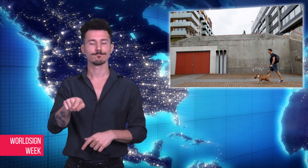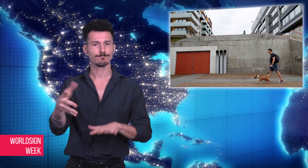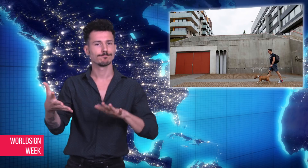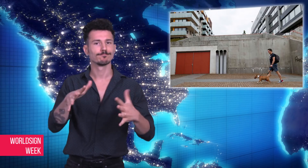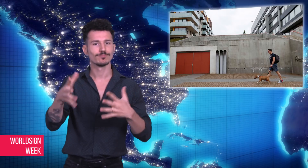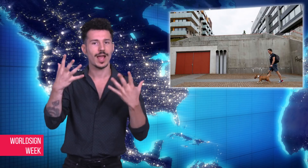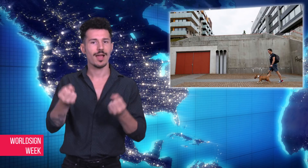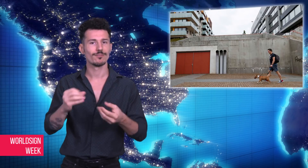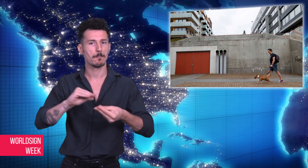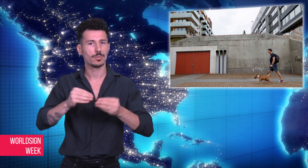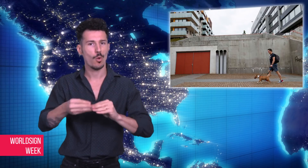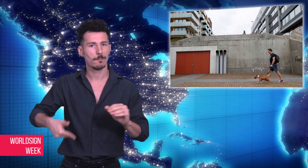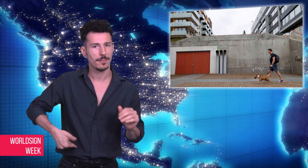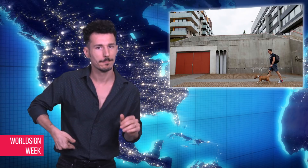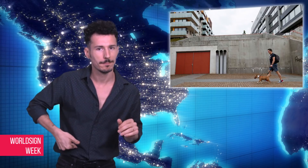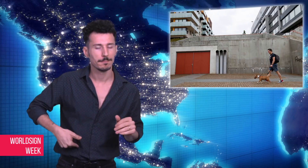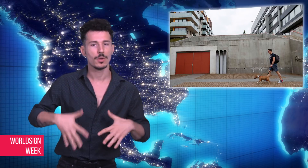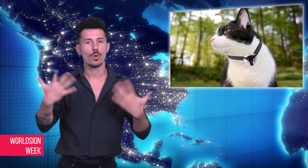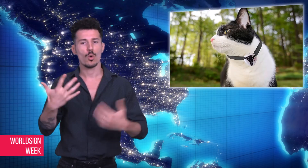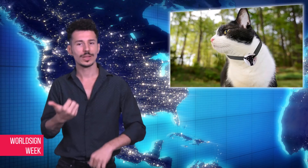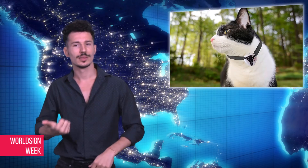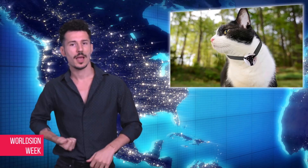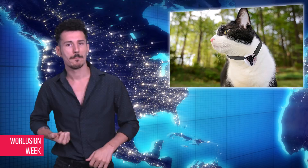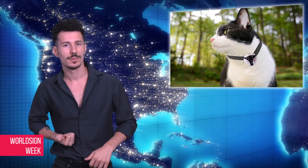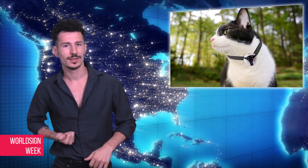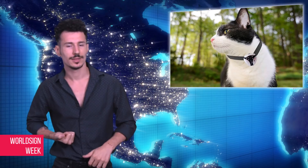designed for customers to use